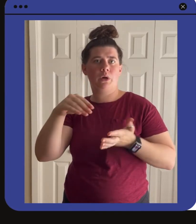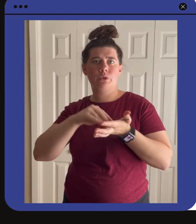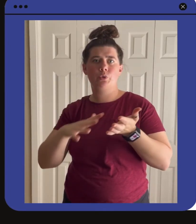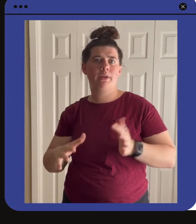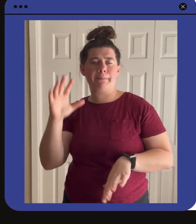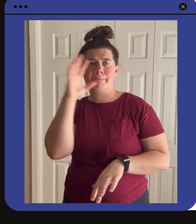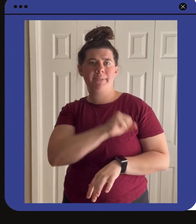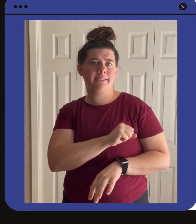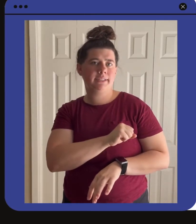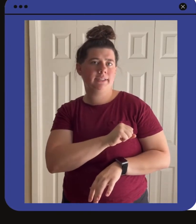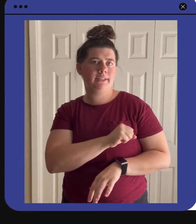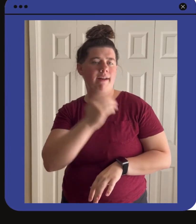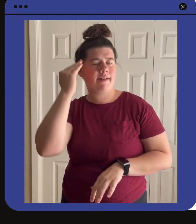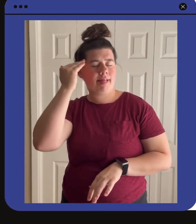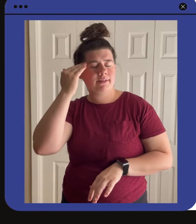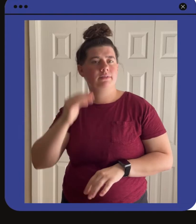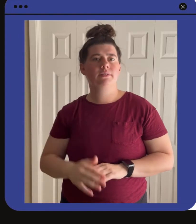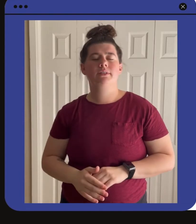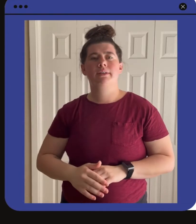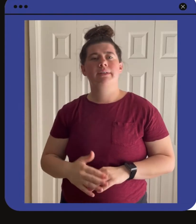meaning that your student is also missing that information.